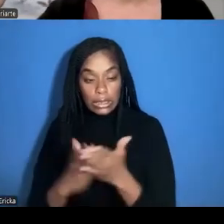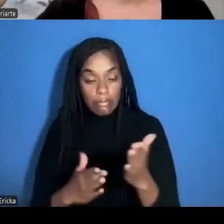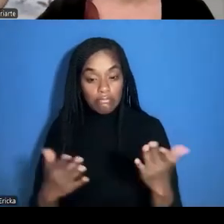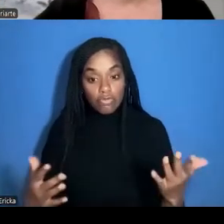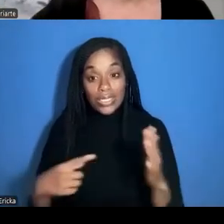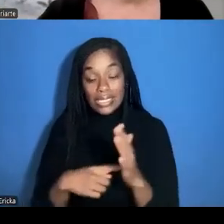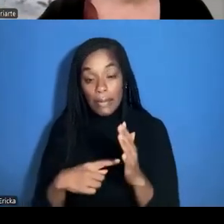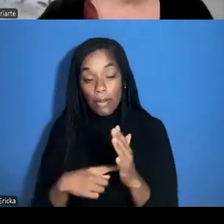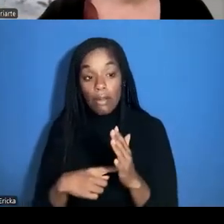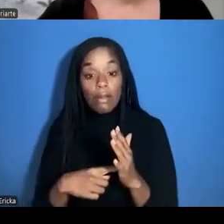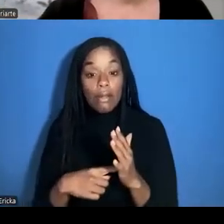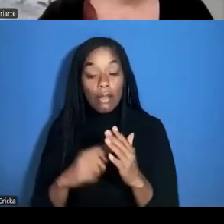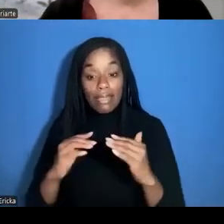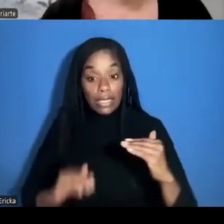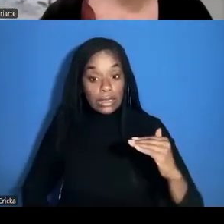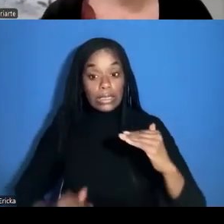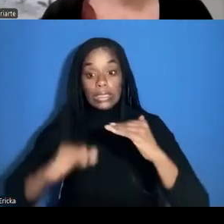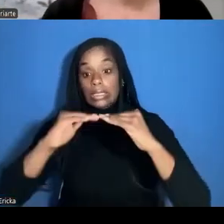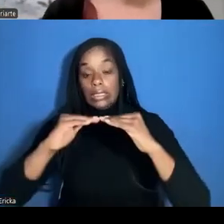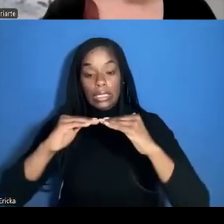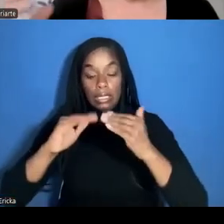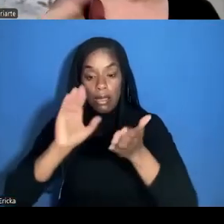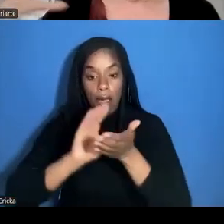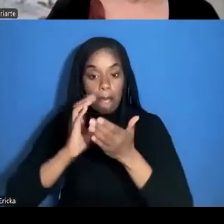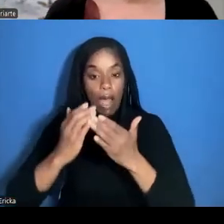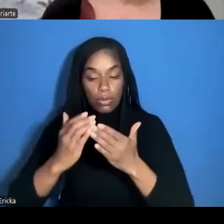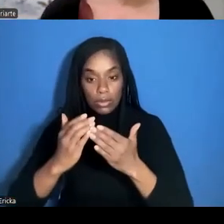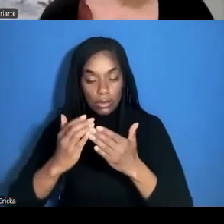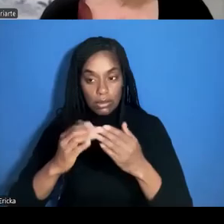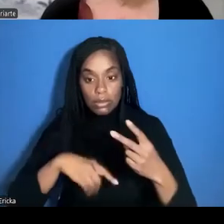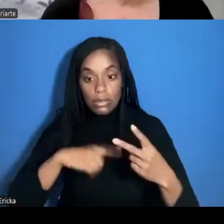the ceiling amounts that you can have, the investment options